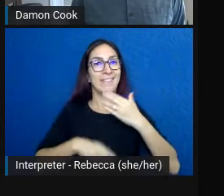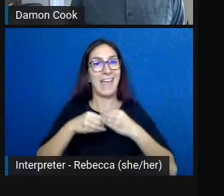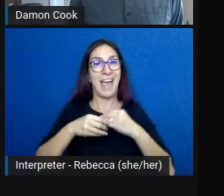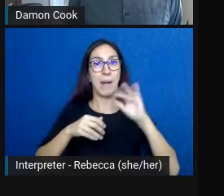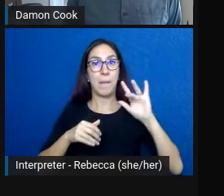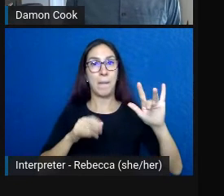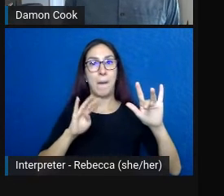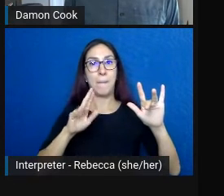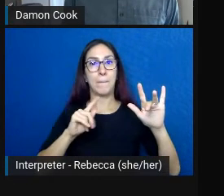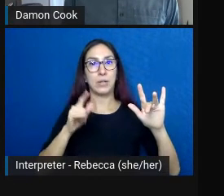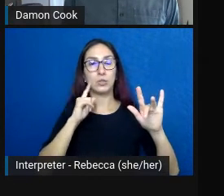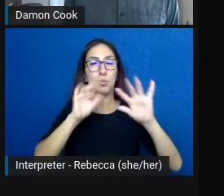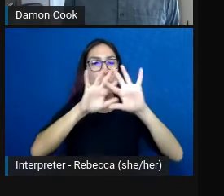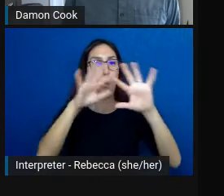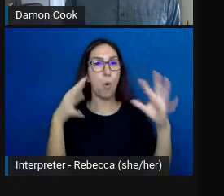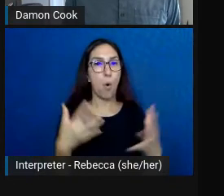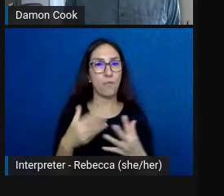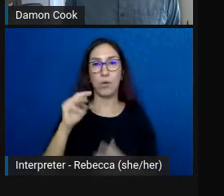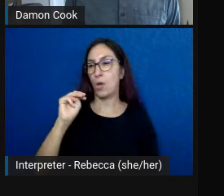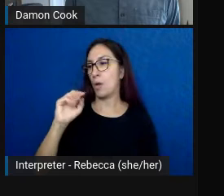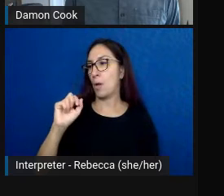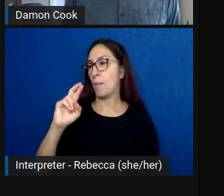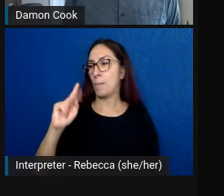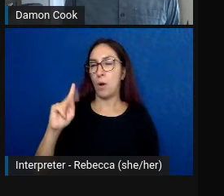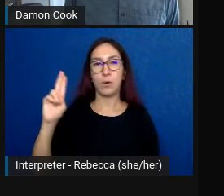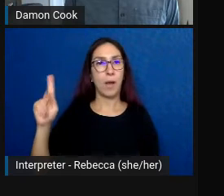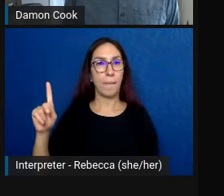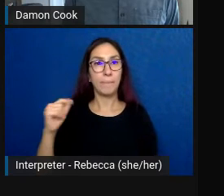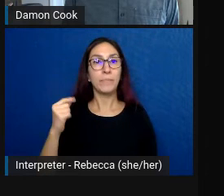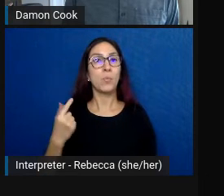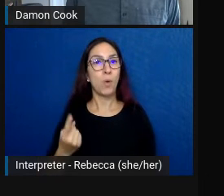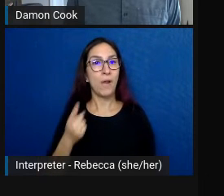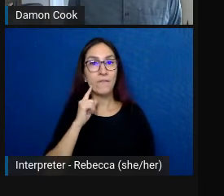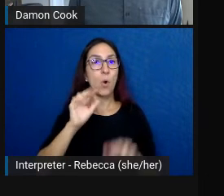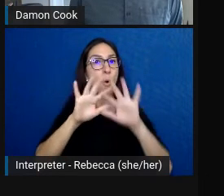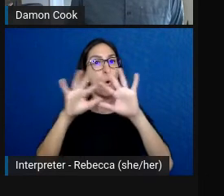We'll add one for the opening trigger and one for the closing of the dialog.